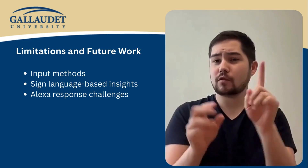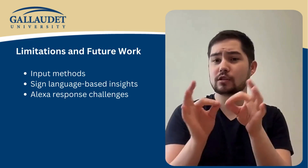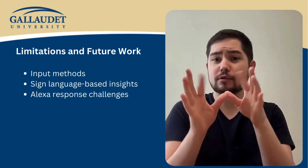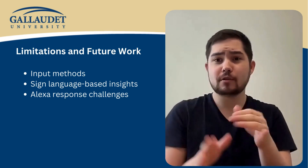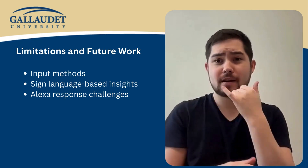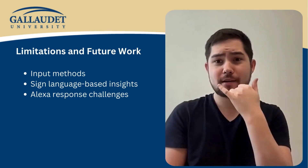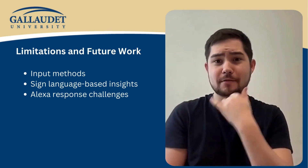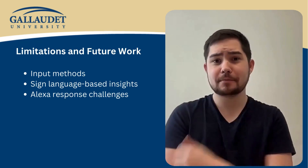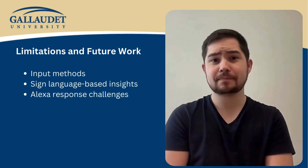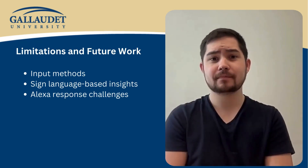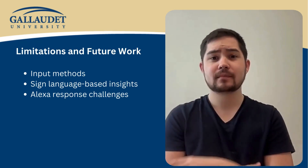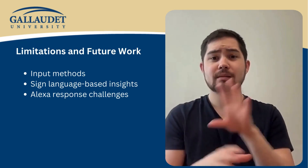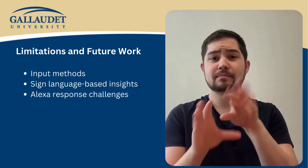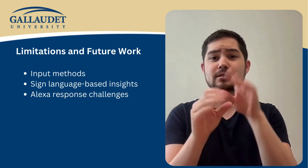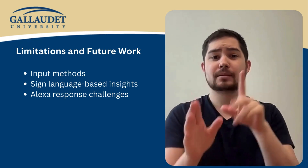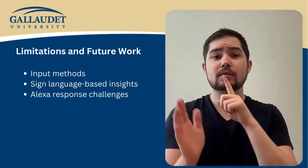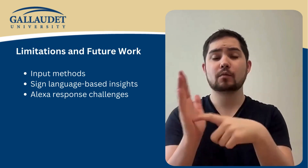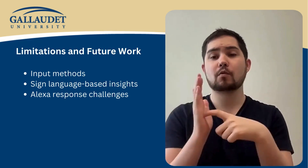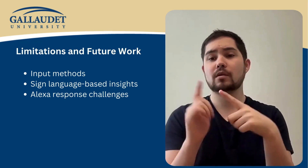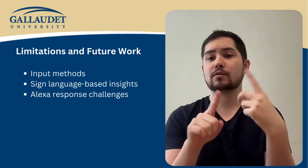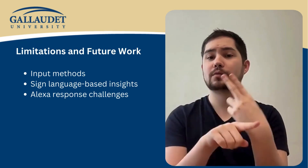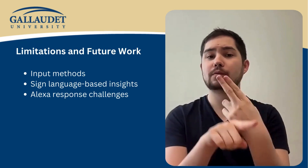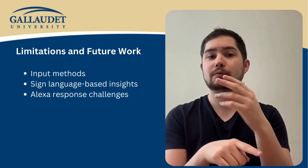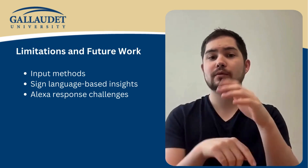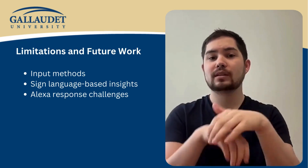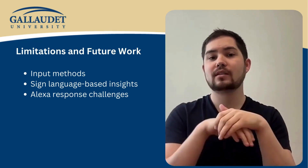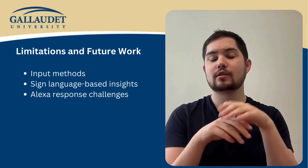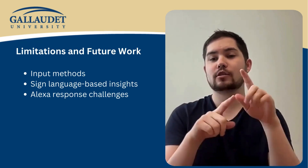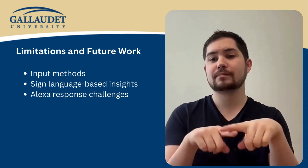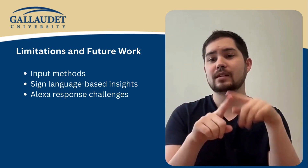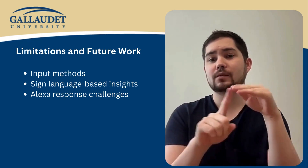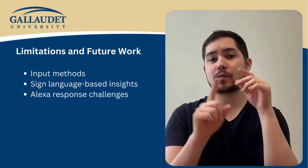Several signs have potential for interpreter error. Participants are required to use an